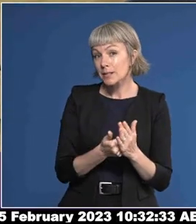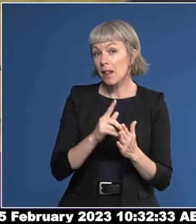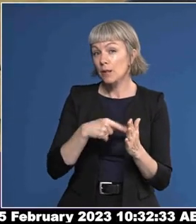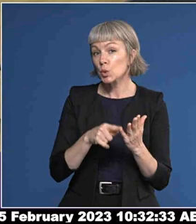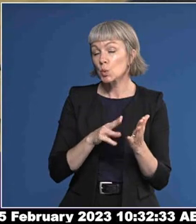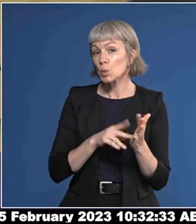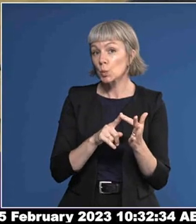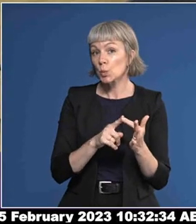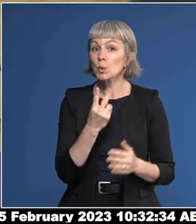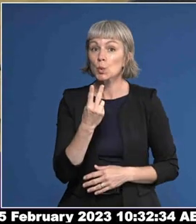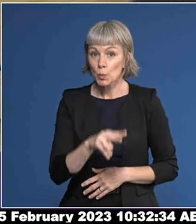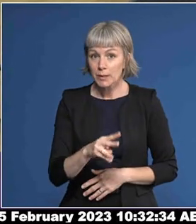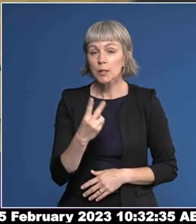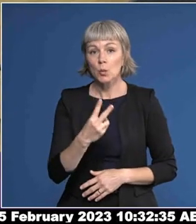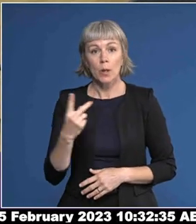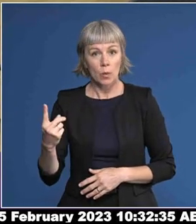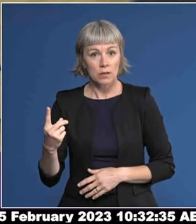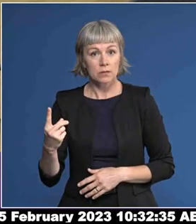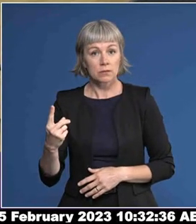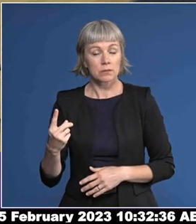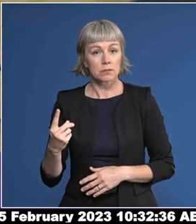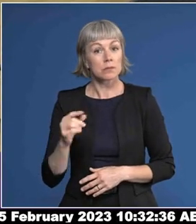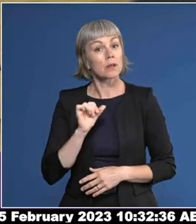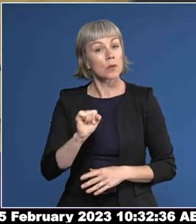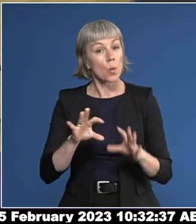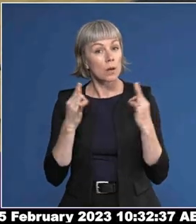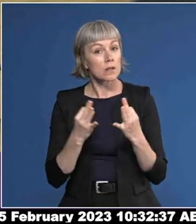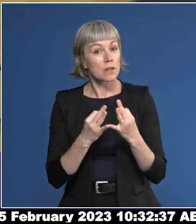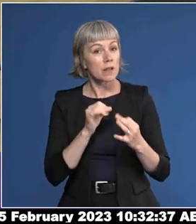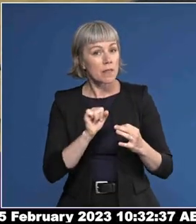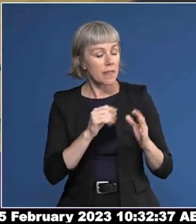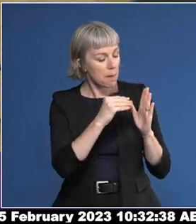the processes and procedures for preventing and responding to incidents that presented